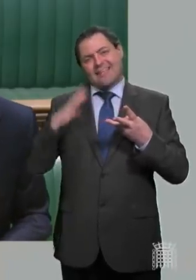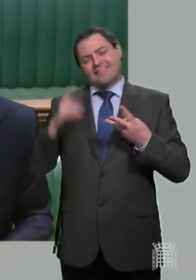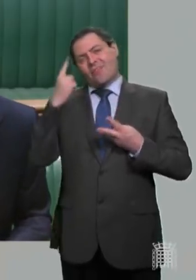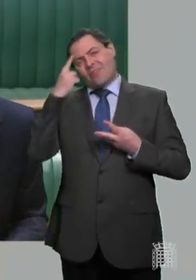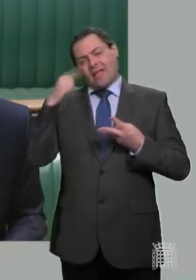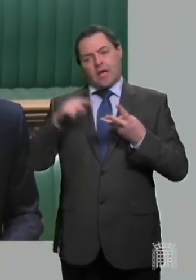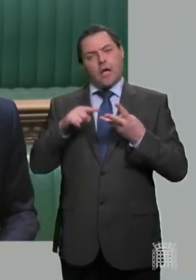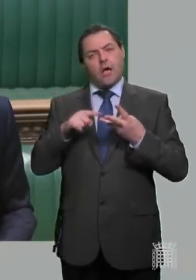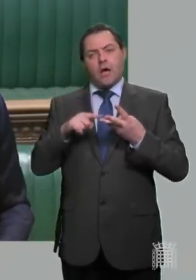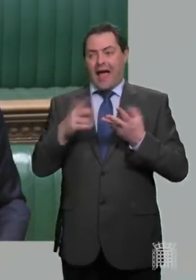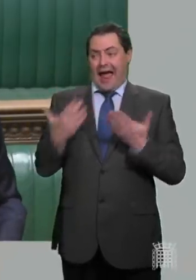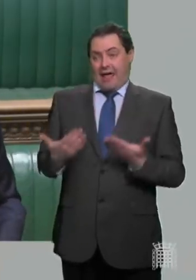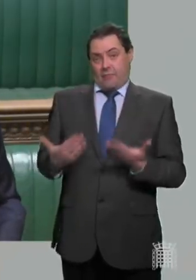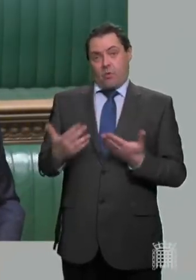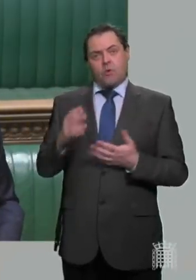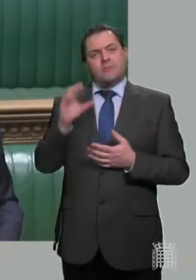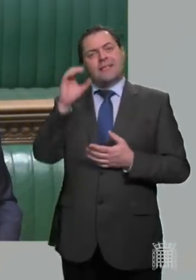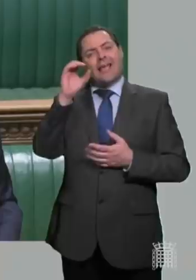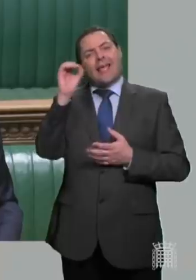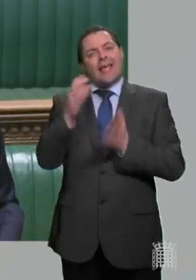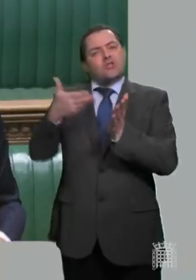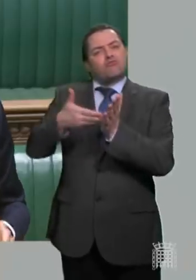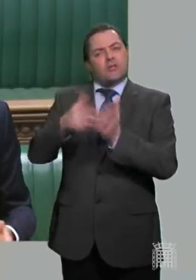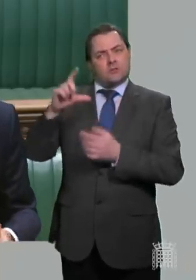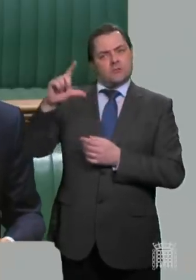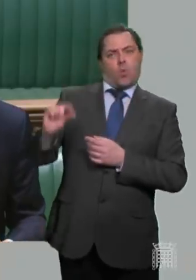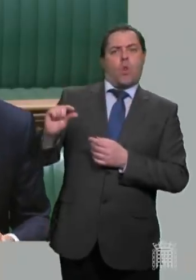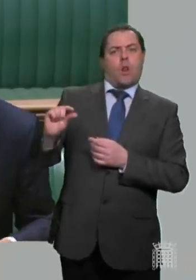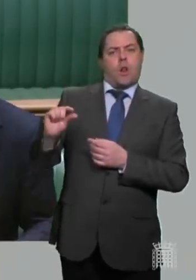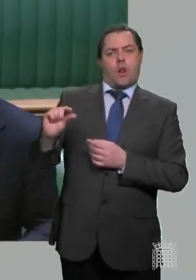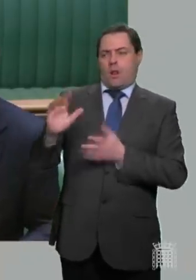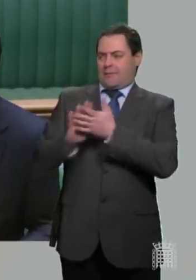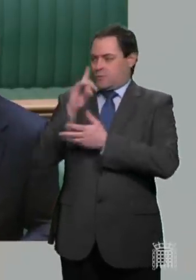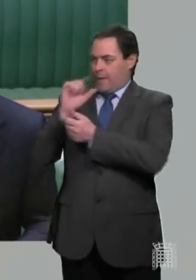of lower interest rates to invest in capital projects that can drive our future growth.